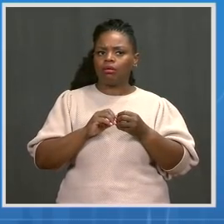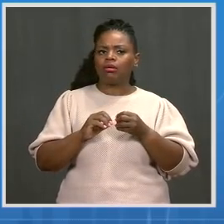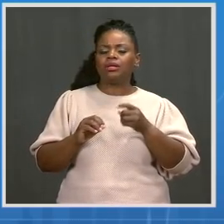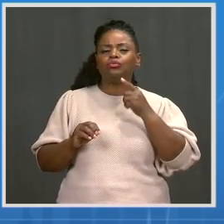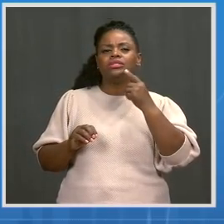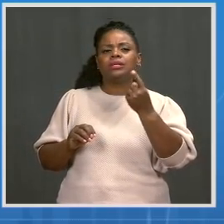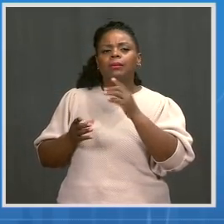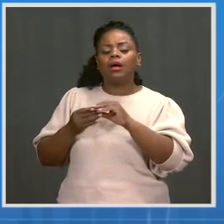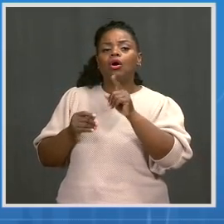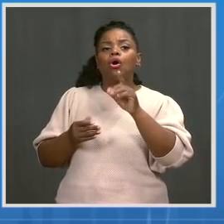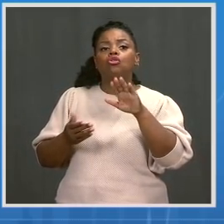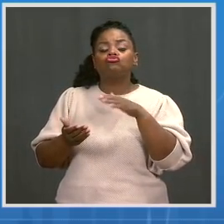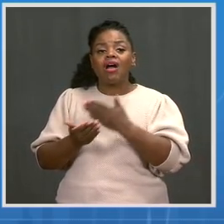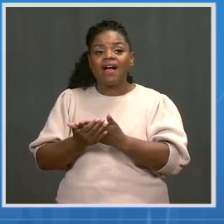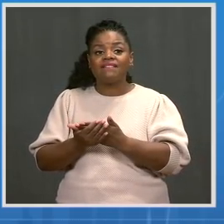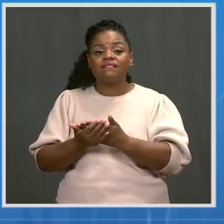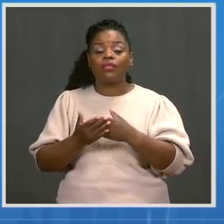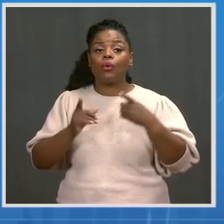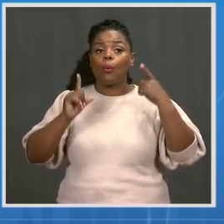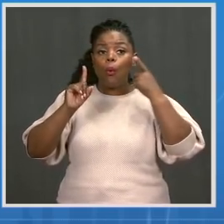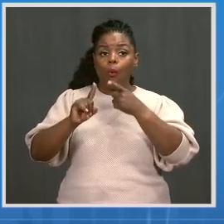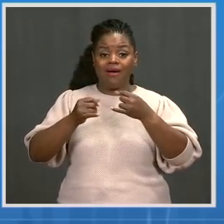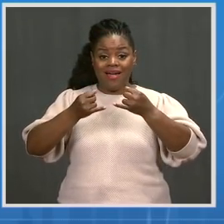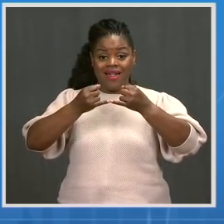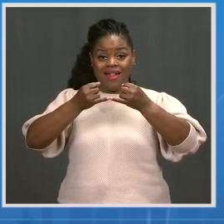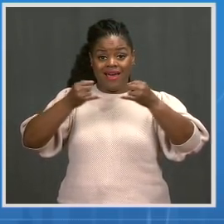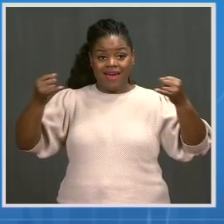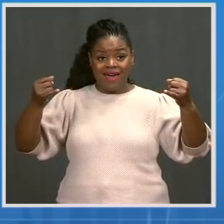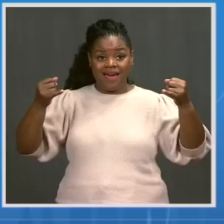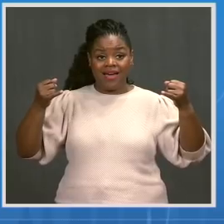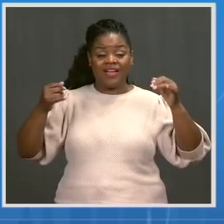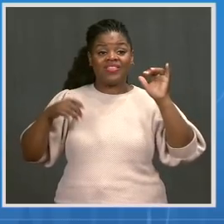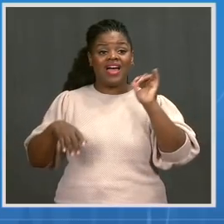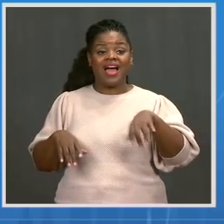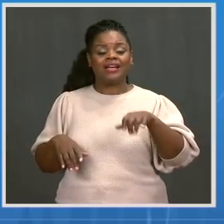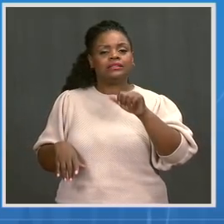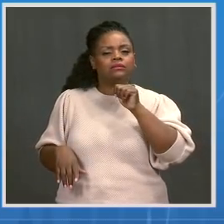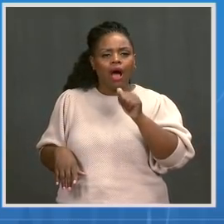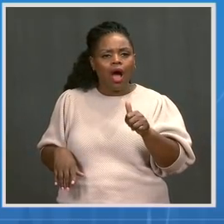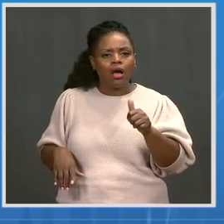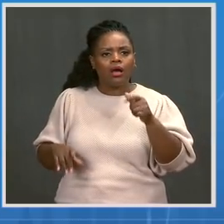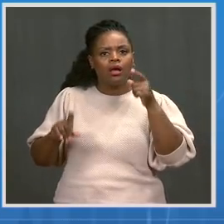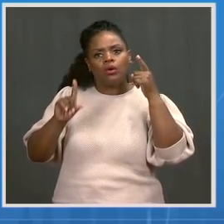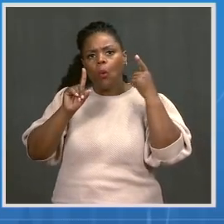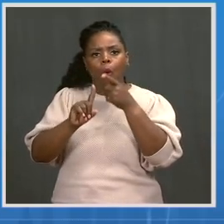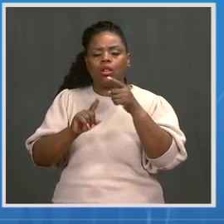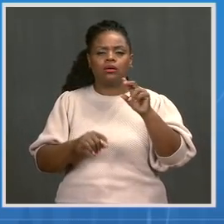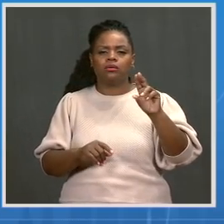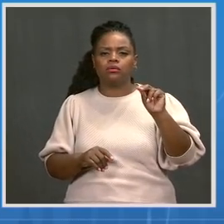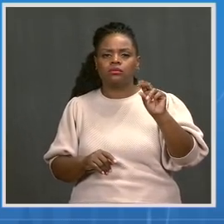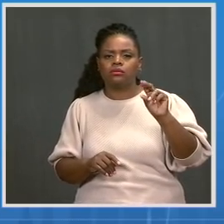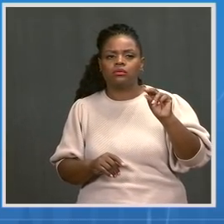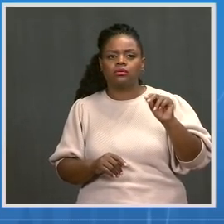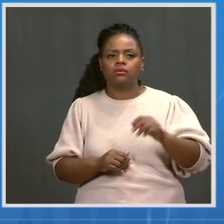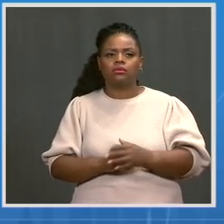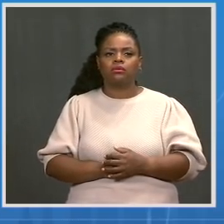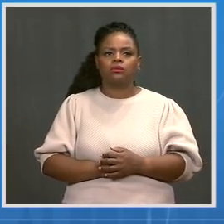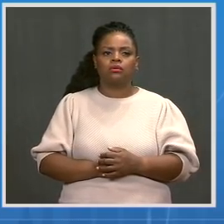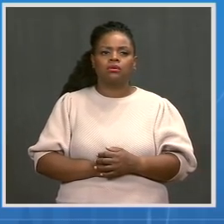That's not the goal line; that's the aspirational goal. The goal line is to completely crush this outbreak,